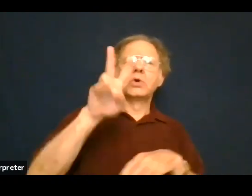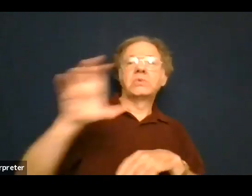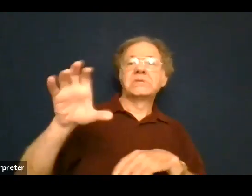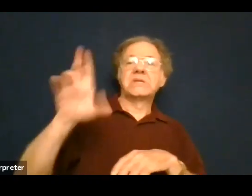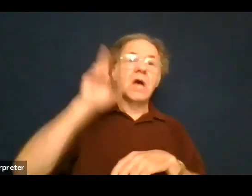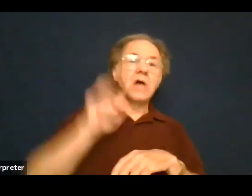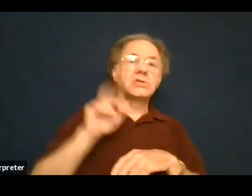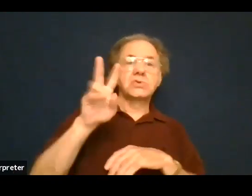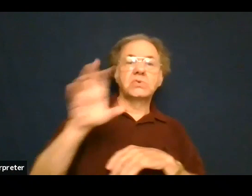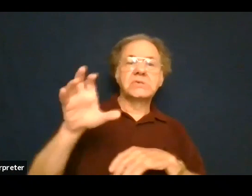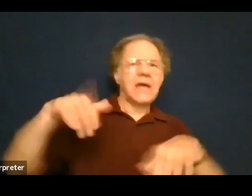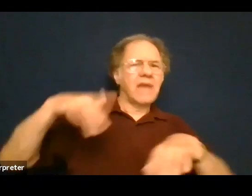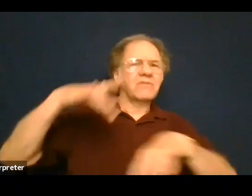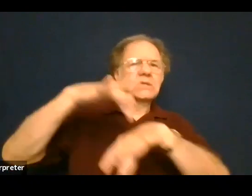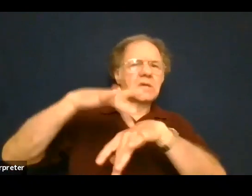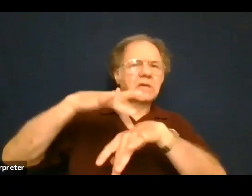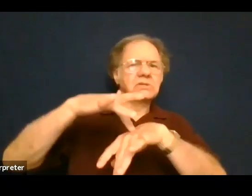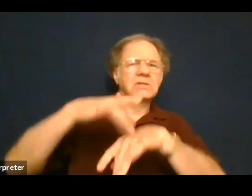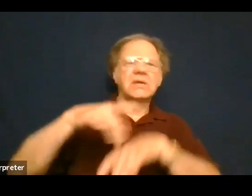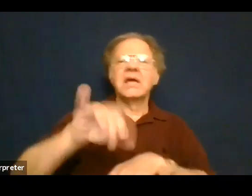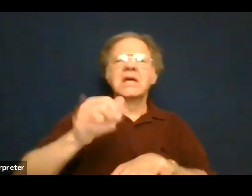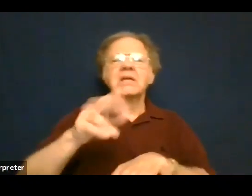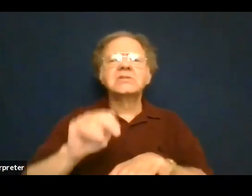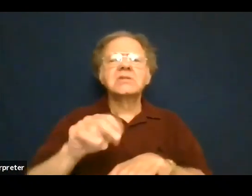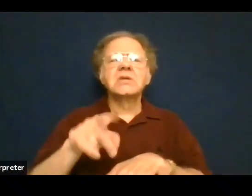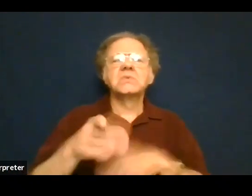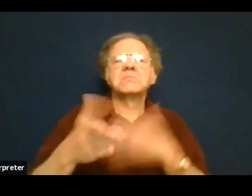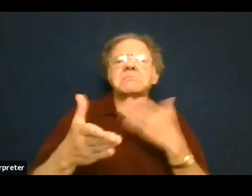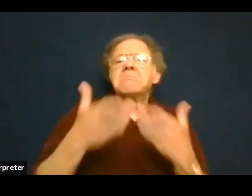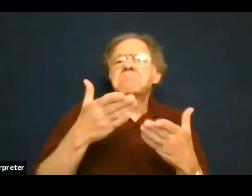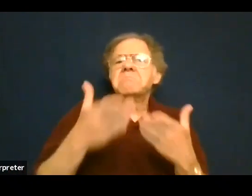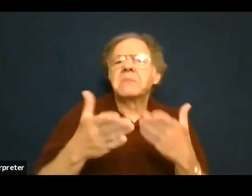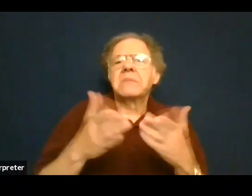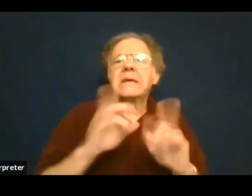I know Jen, you maybe answered that at some point in one of the asks.